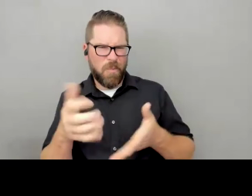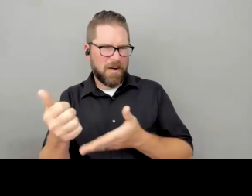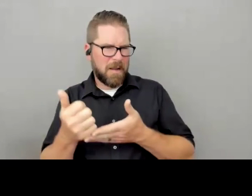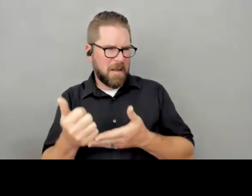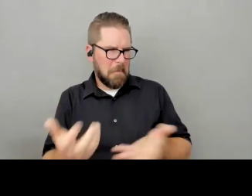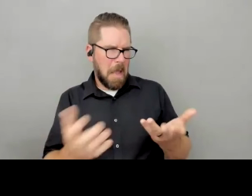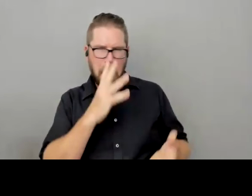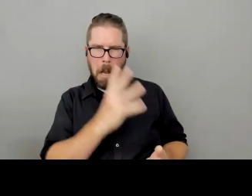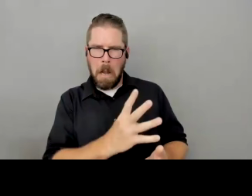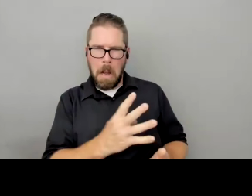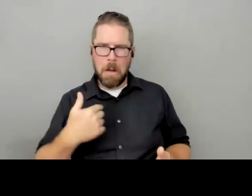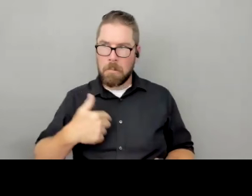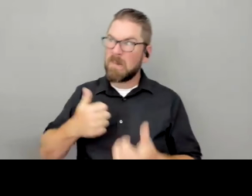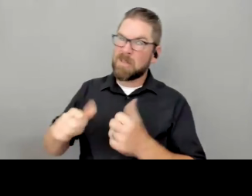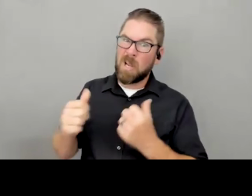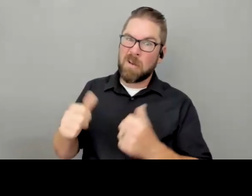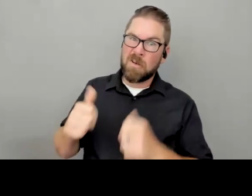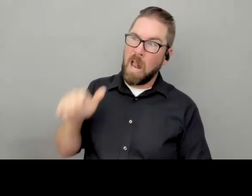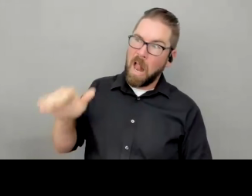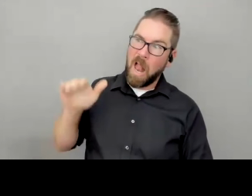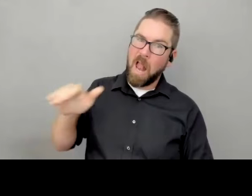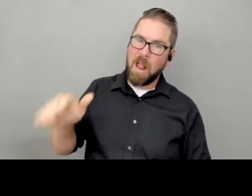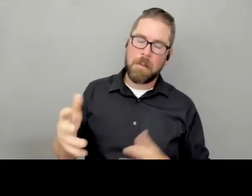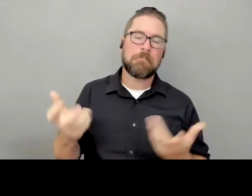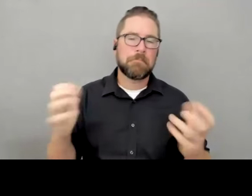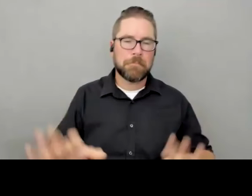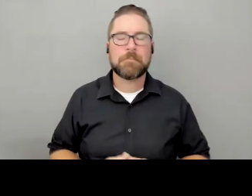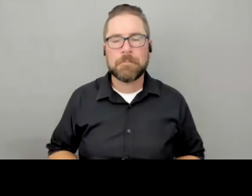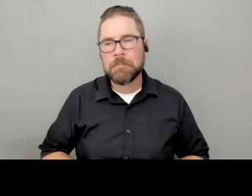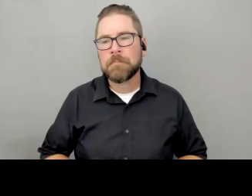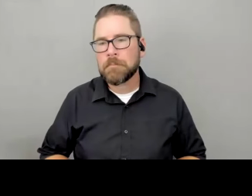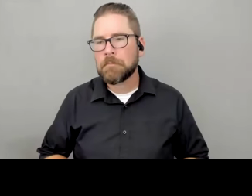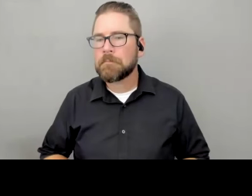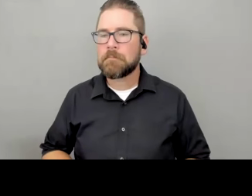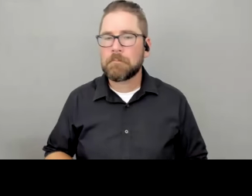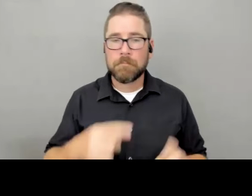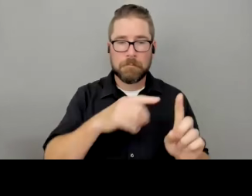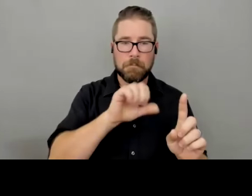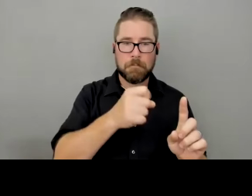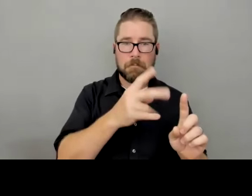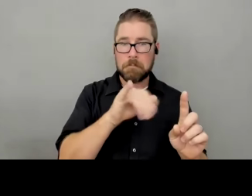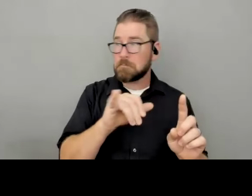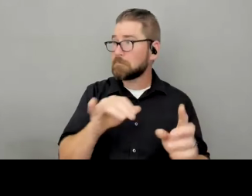That was it. Ashley. I just wanted to. Oh, no. You're okay. You're good. And honestly, I think that's pretty much it.